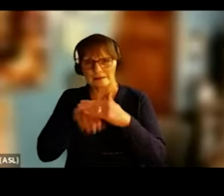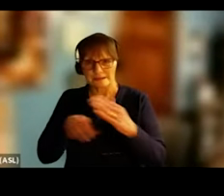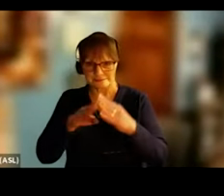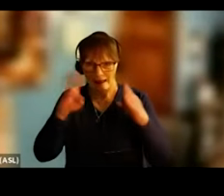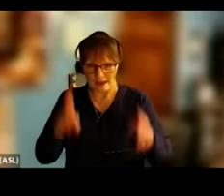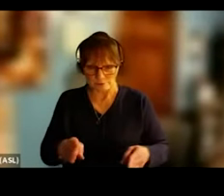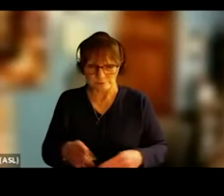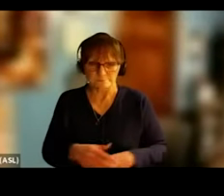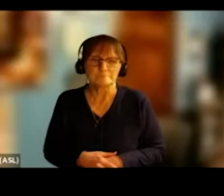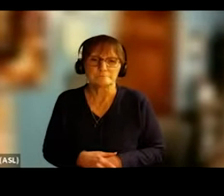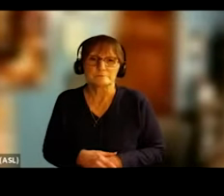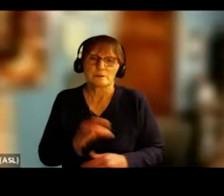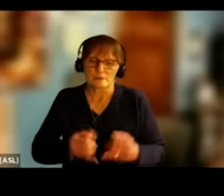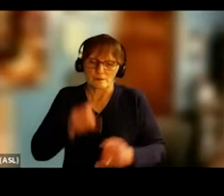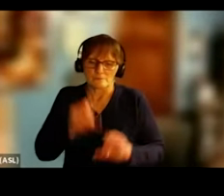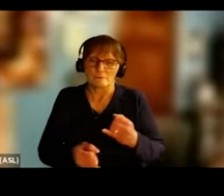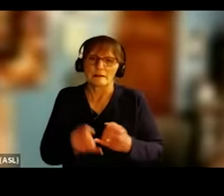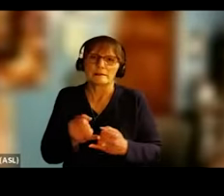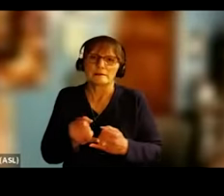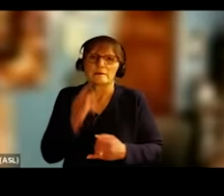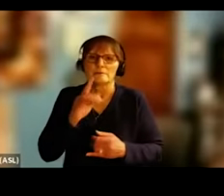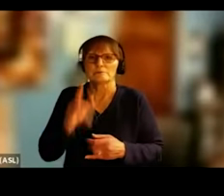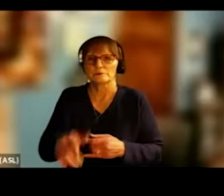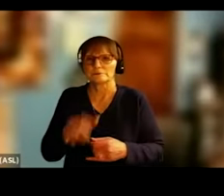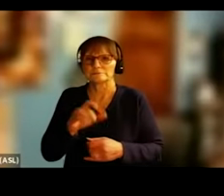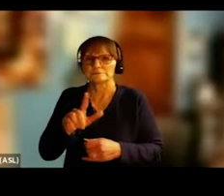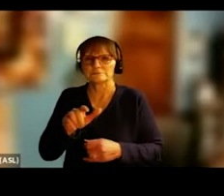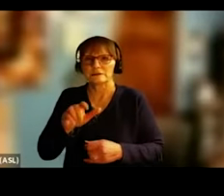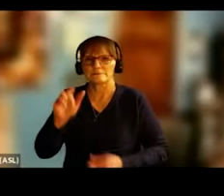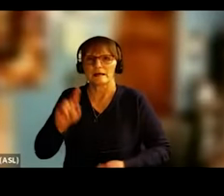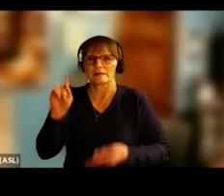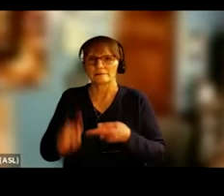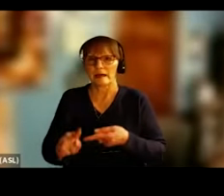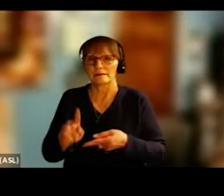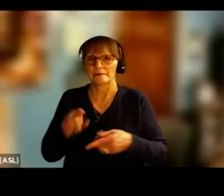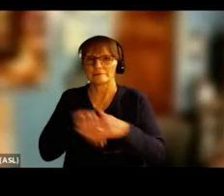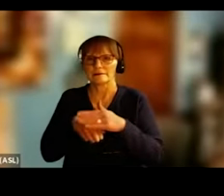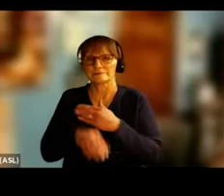And then finally, there's also a lack of harm reduction housing, right? So in terms of public buildings,